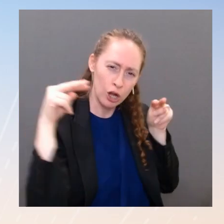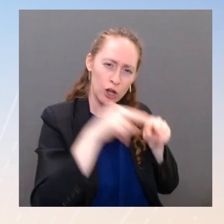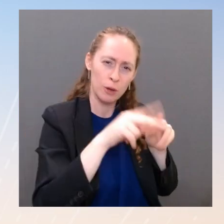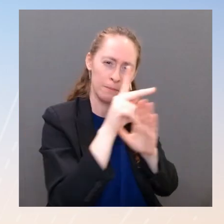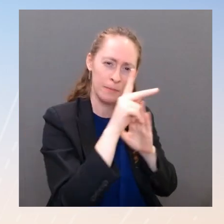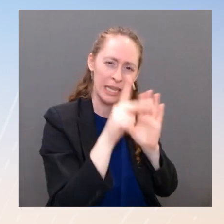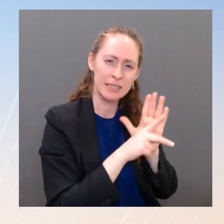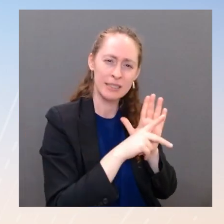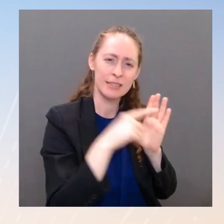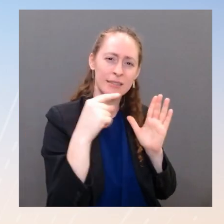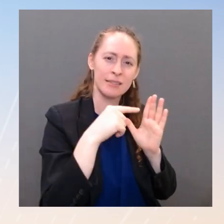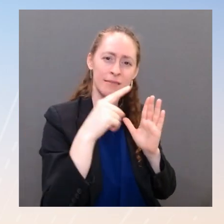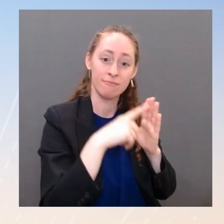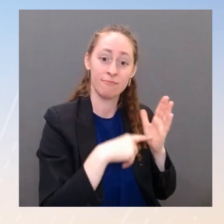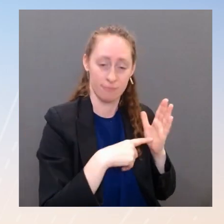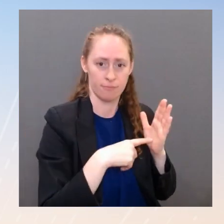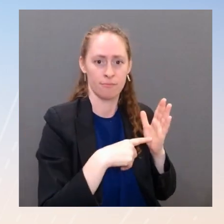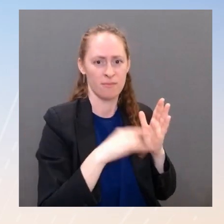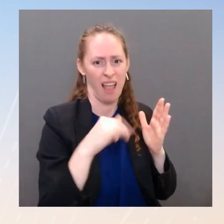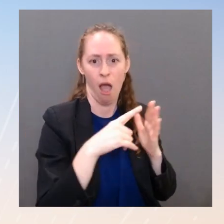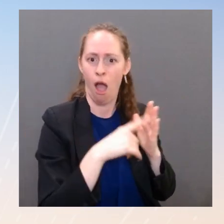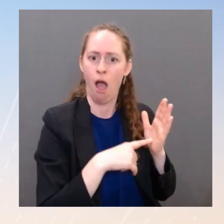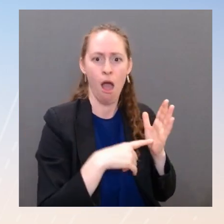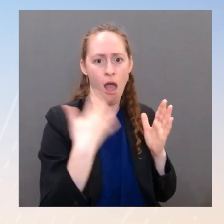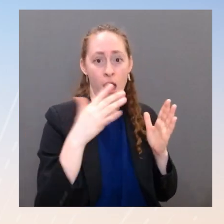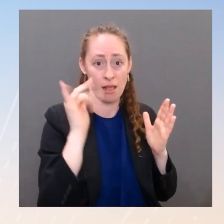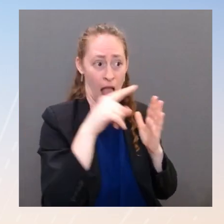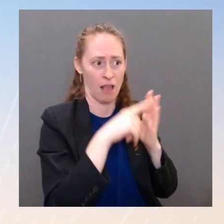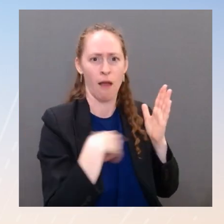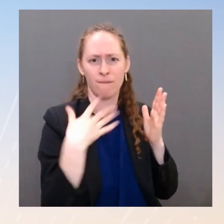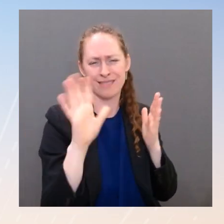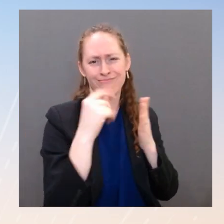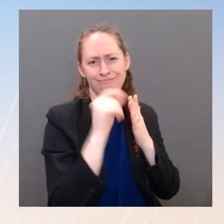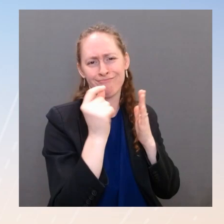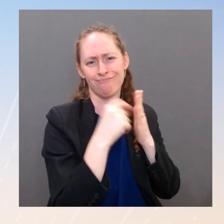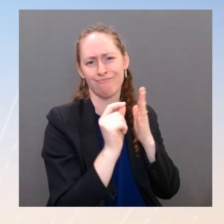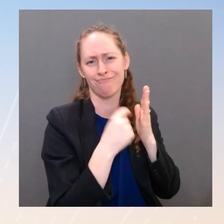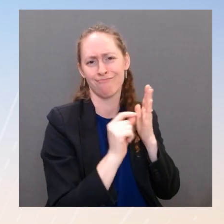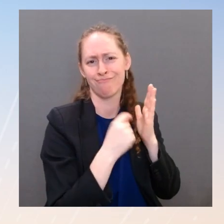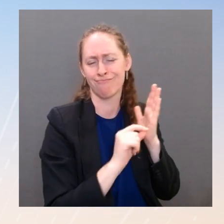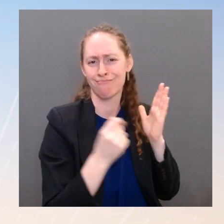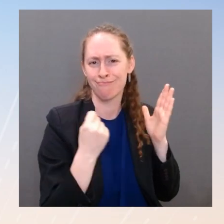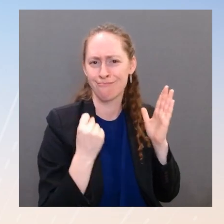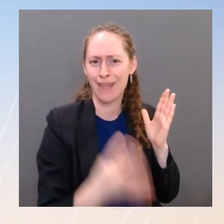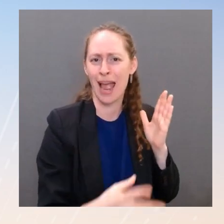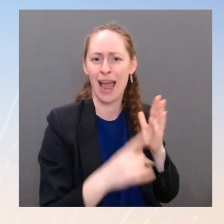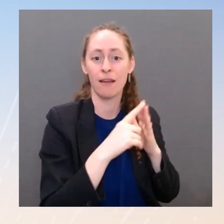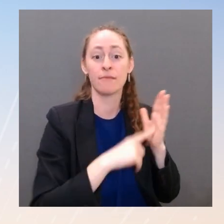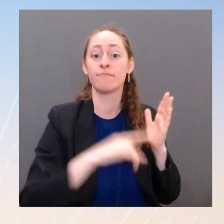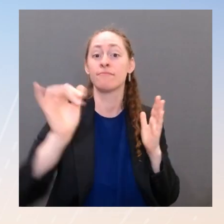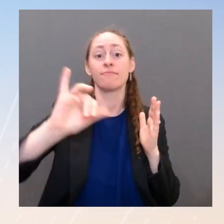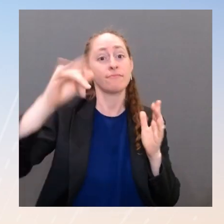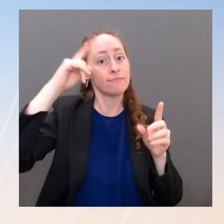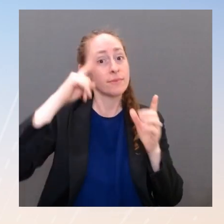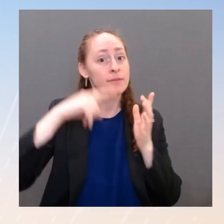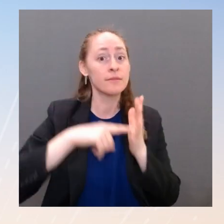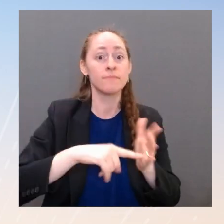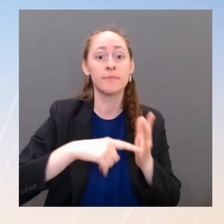whether it was lowering costs for the American people, making sure we took steps to address a long-broken immigration system,